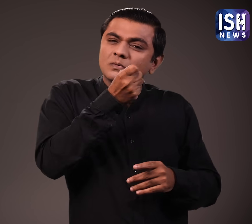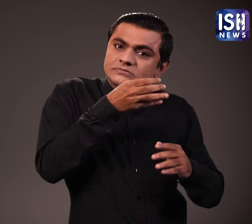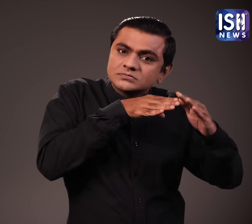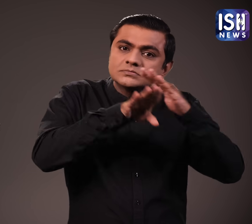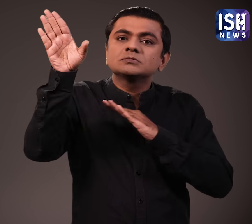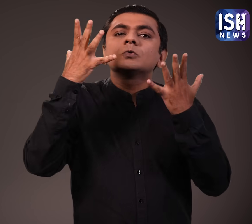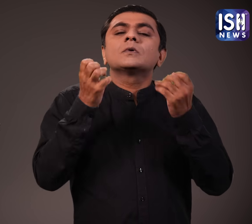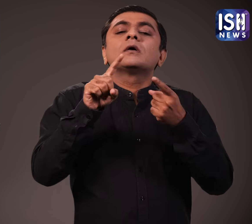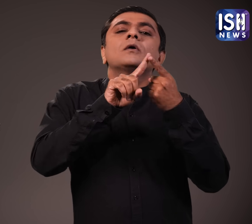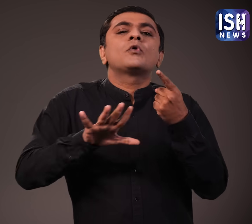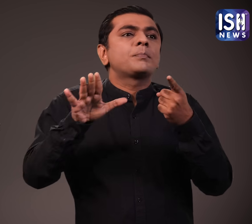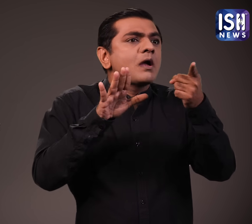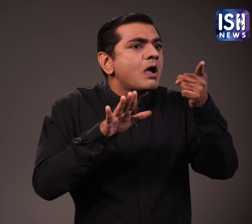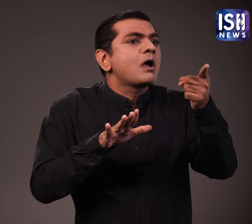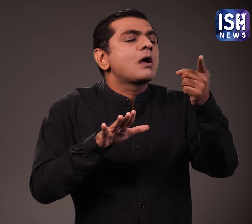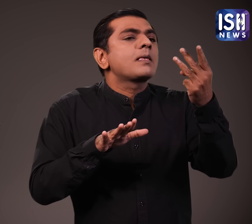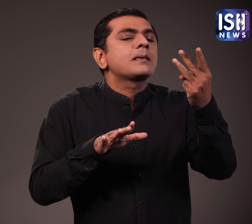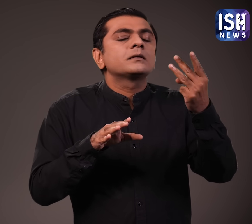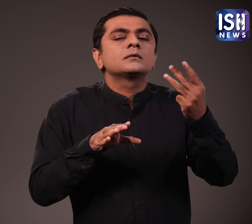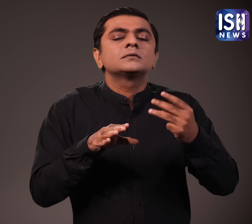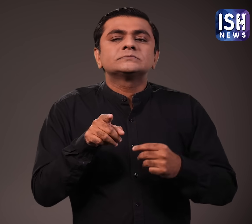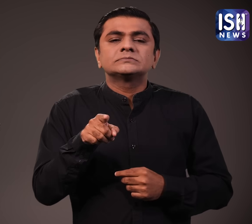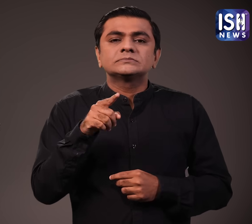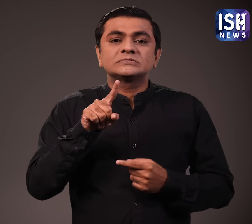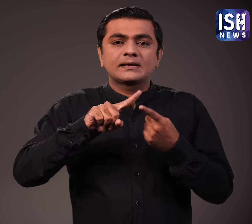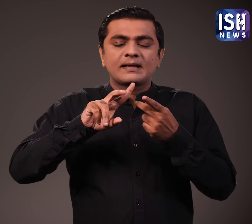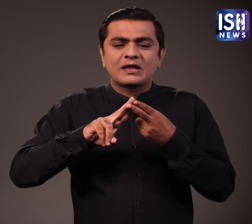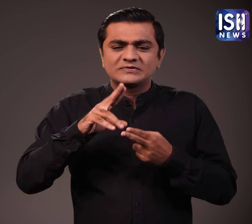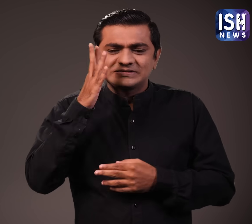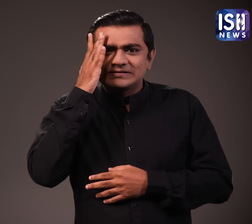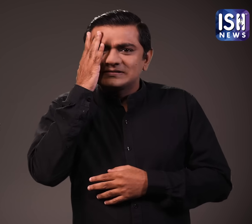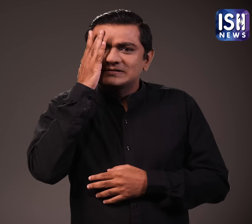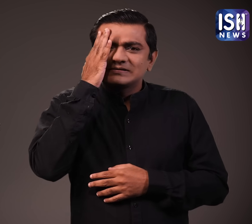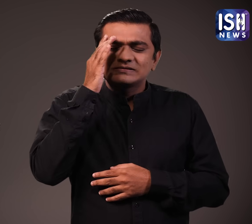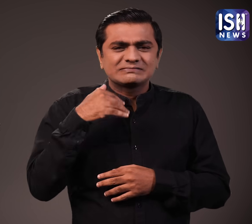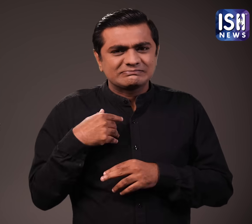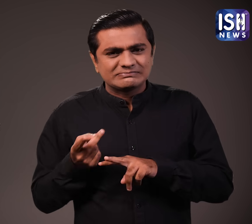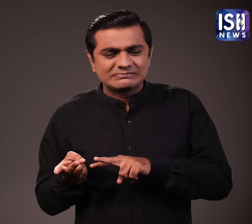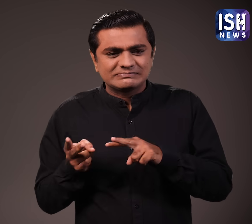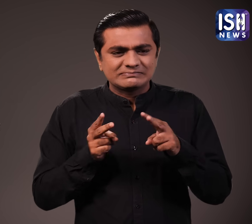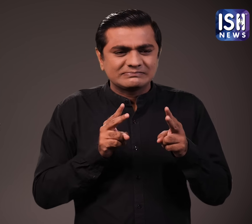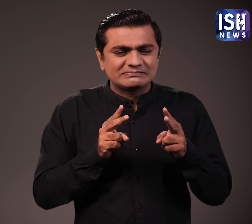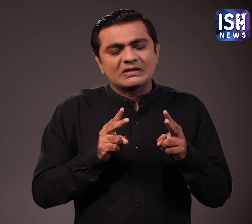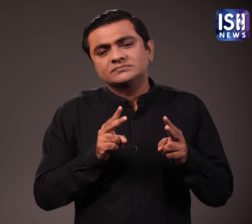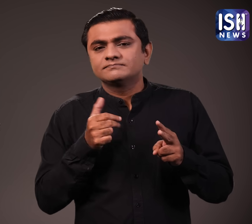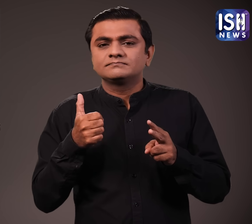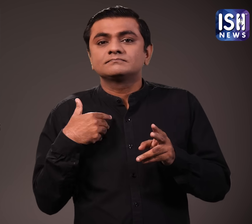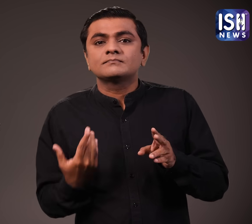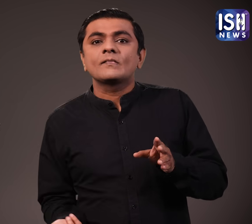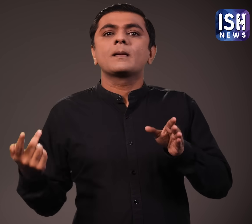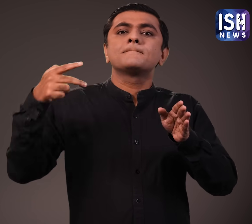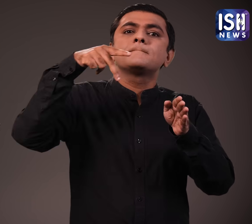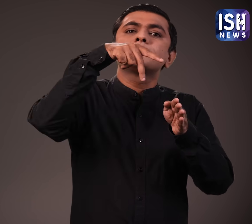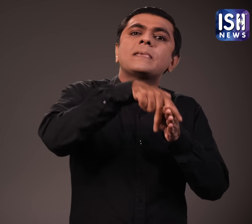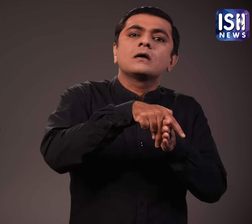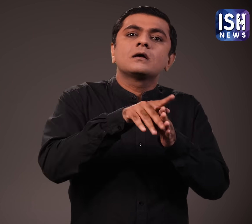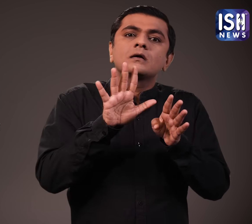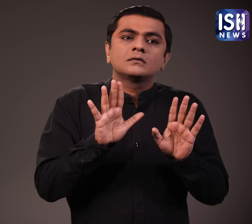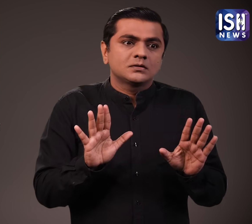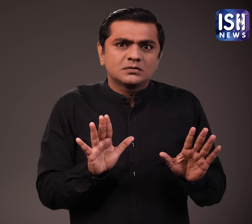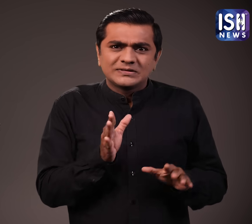They too wanted to migrate to Europe. Friday was in two minds but he ultimately made the decision to get on the rudder.